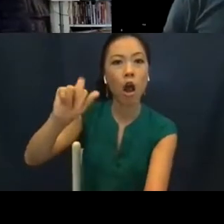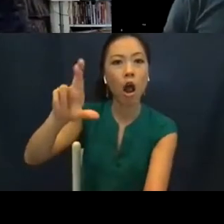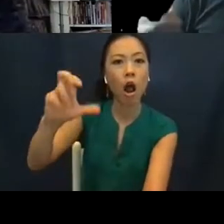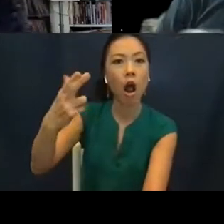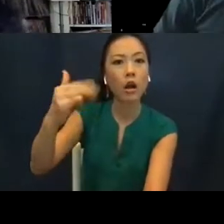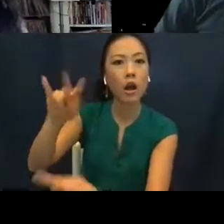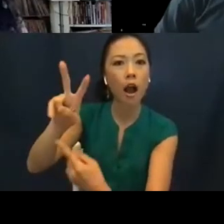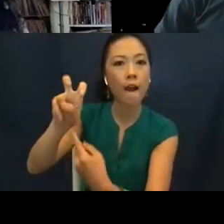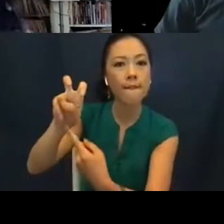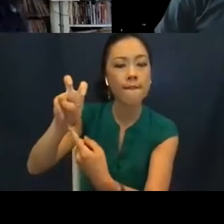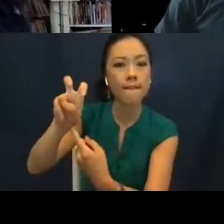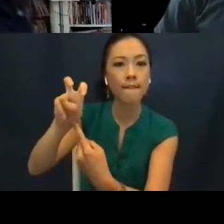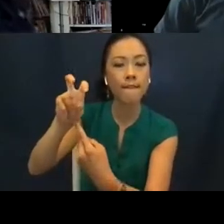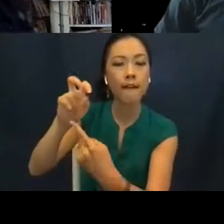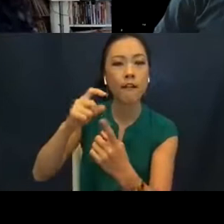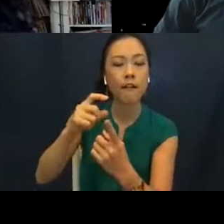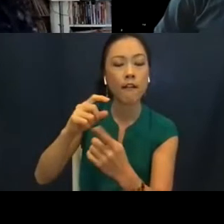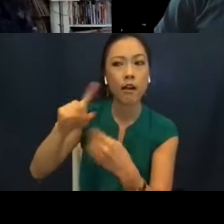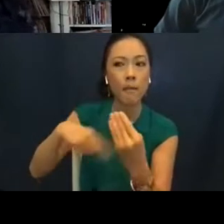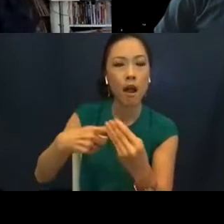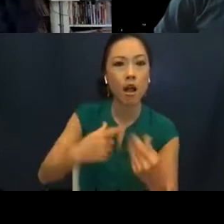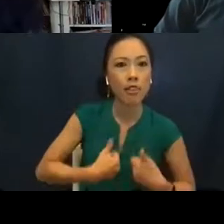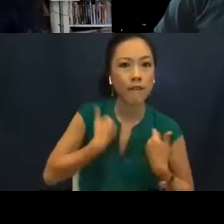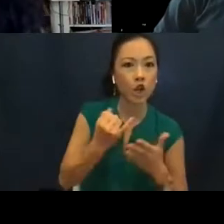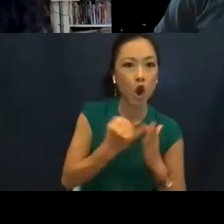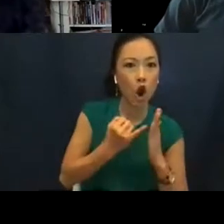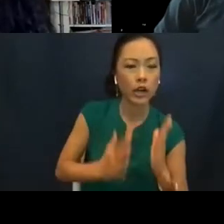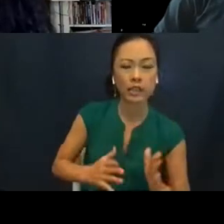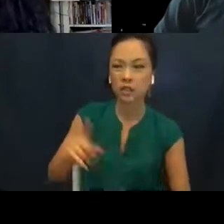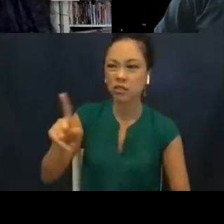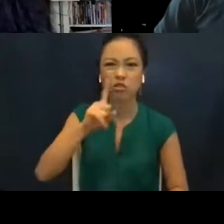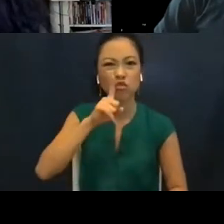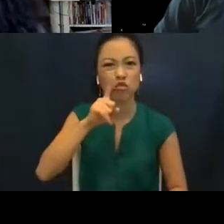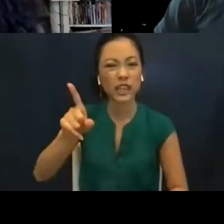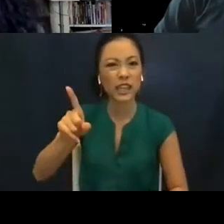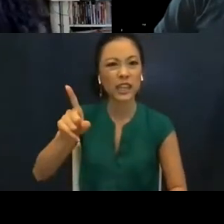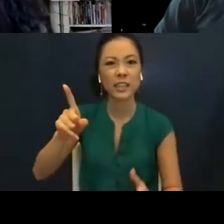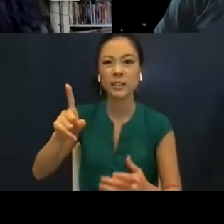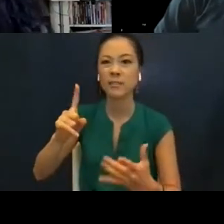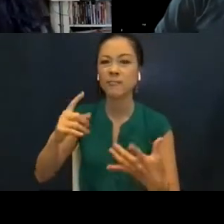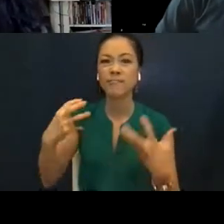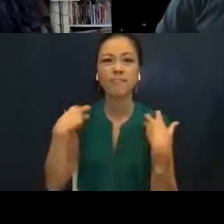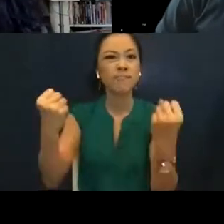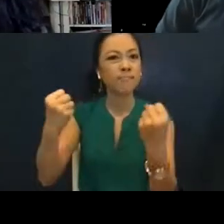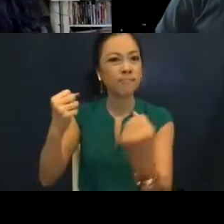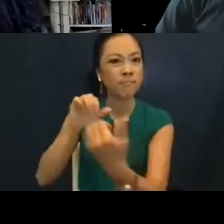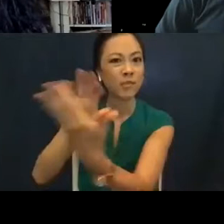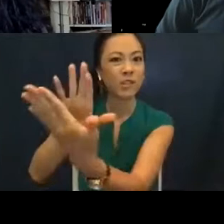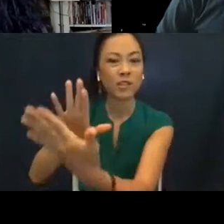artists, importantly of that, but bringing it forward in these alternative ways and most